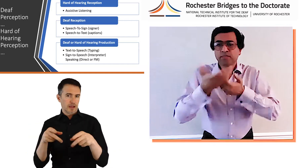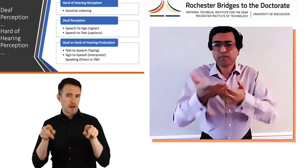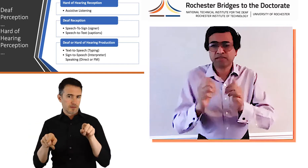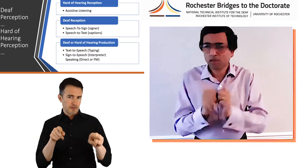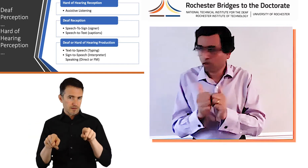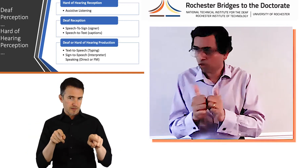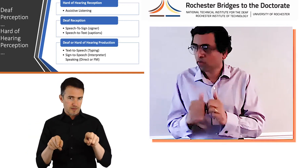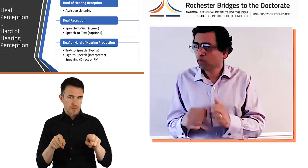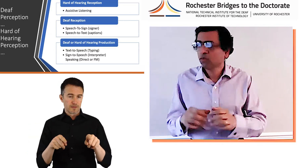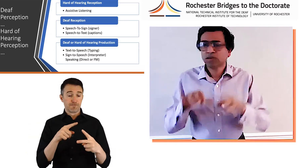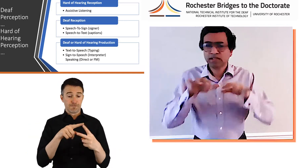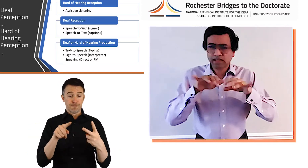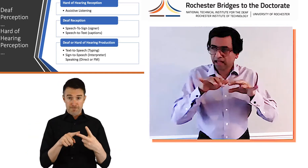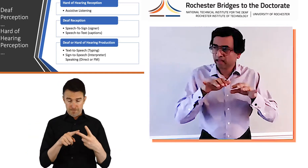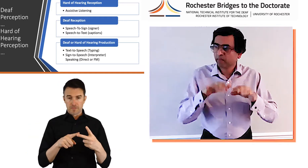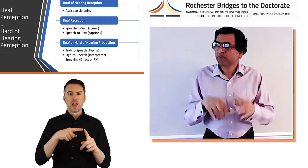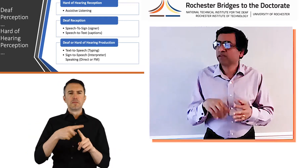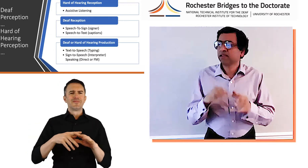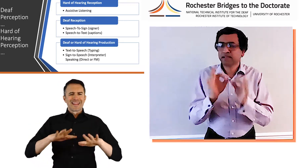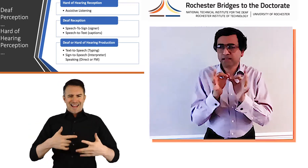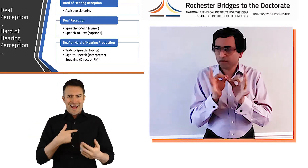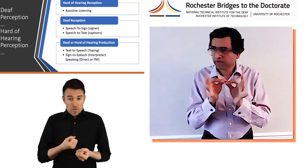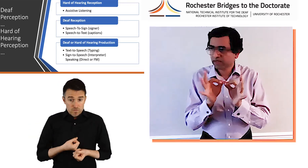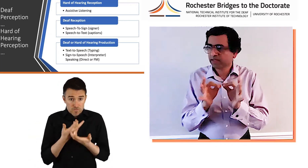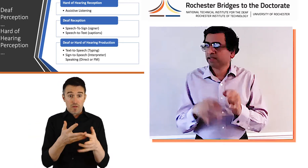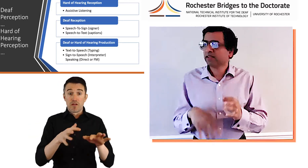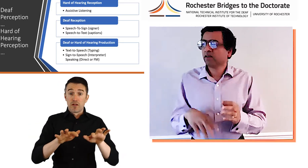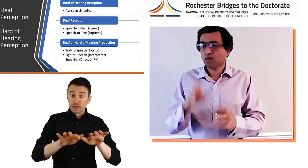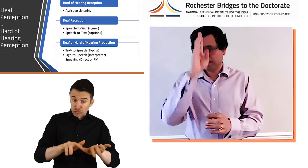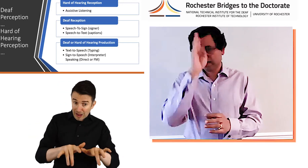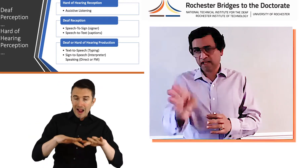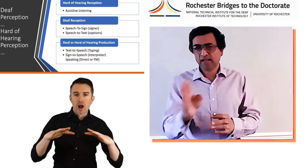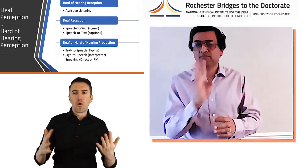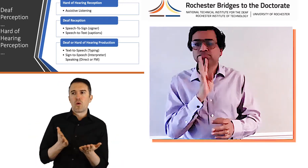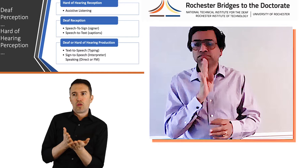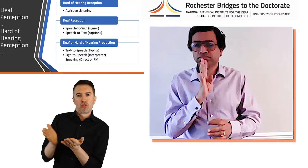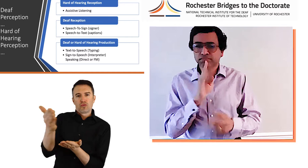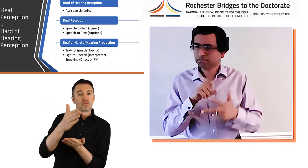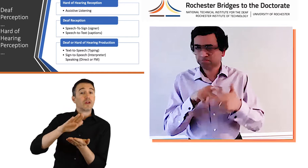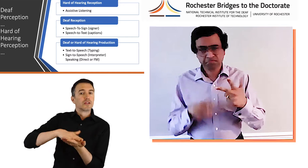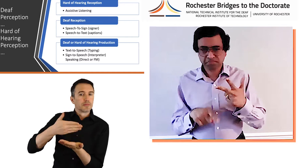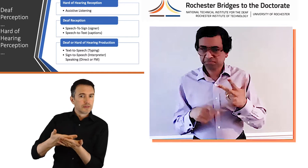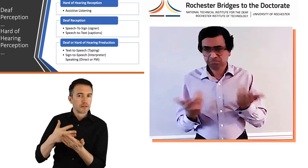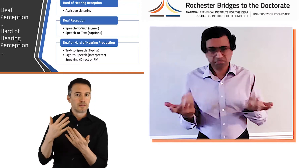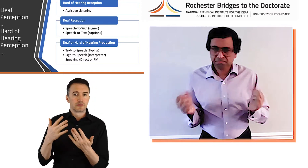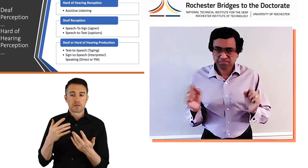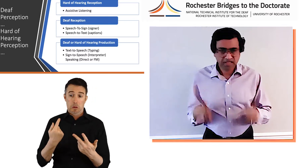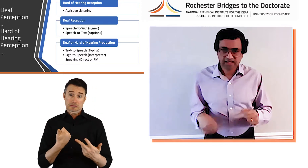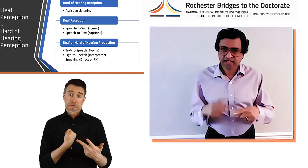And then production or expression, be it text-to-speech through typing, sign-to-speech through an interpreter,